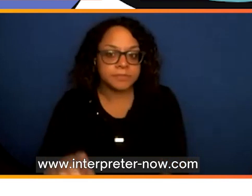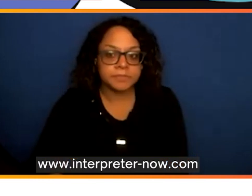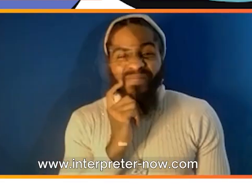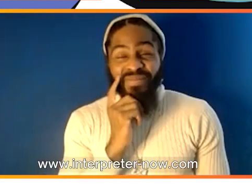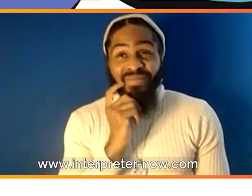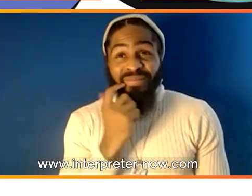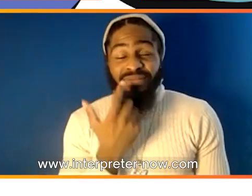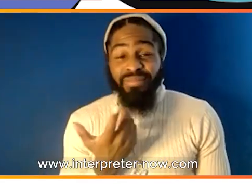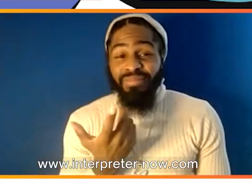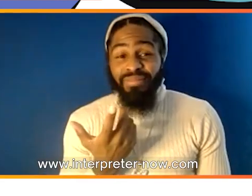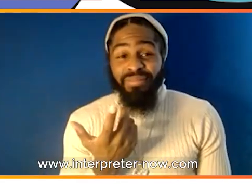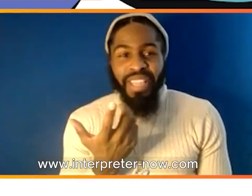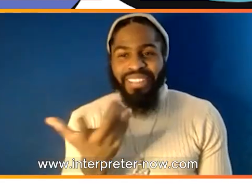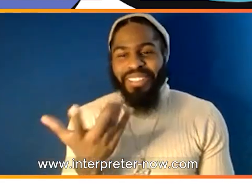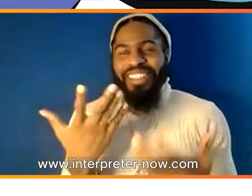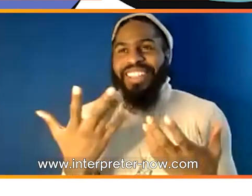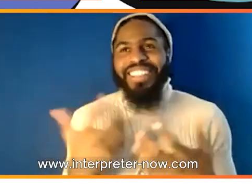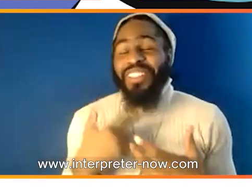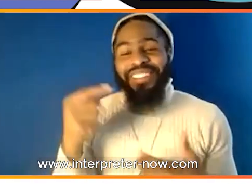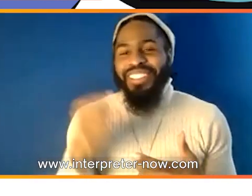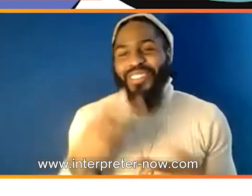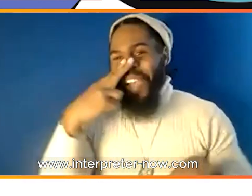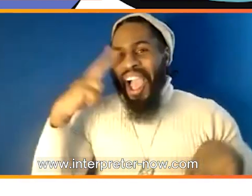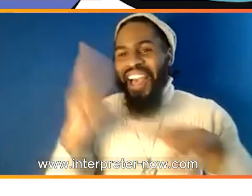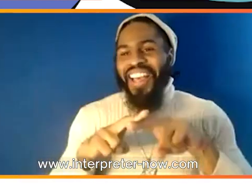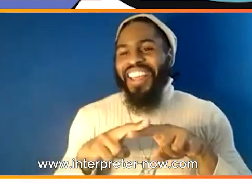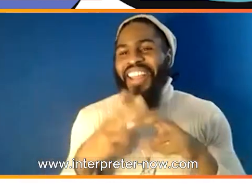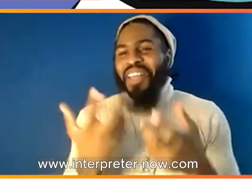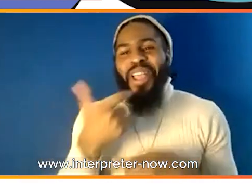I just want to thank you. This is so much fun. I've watched so many of your podcasts.